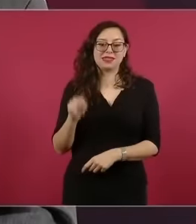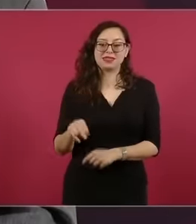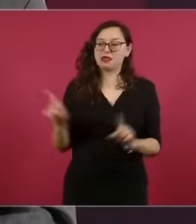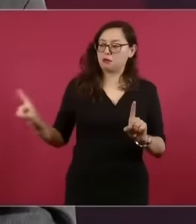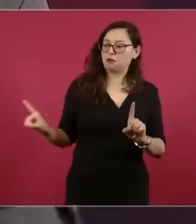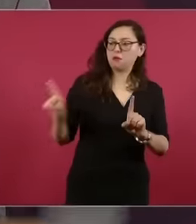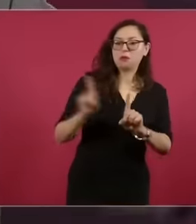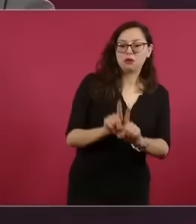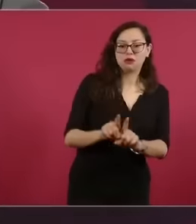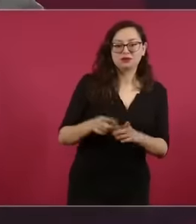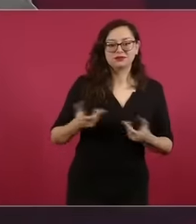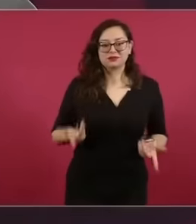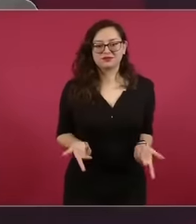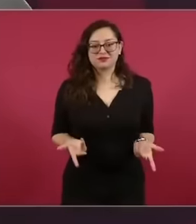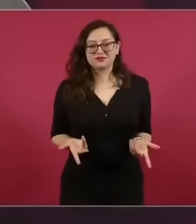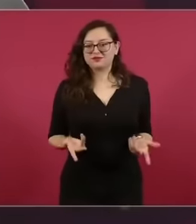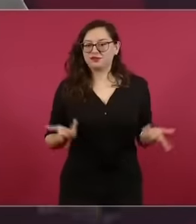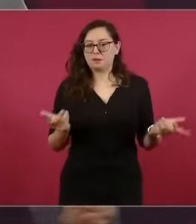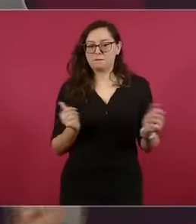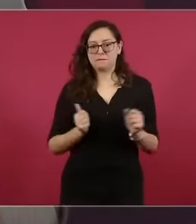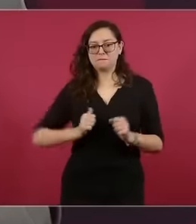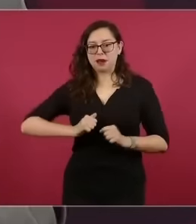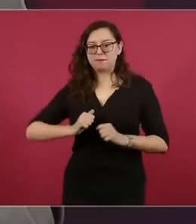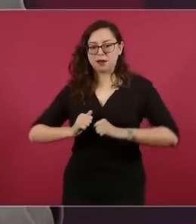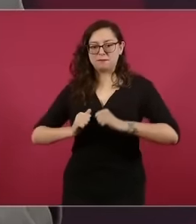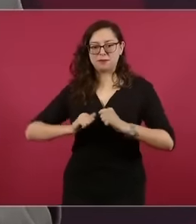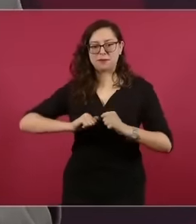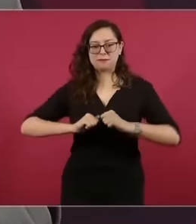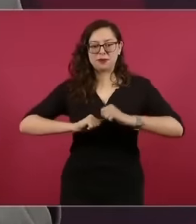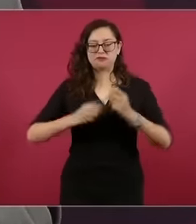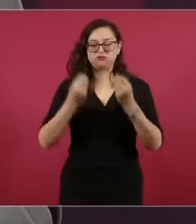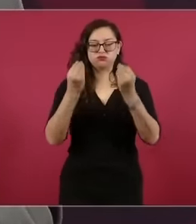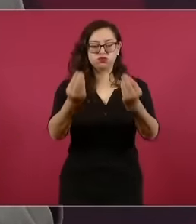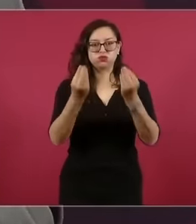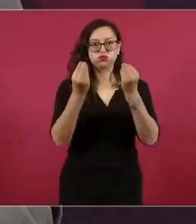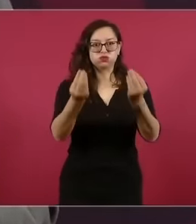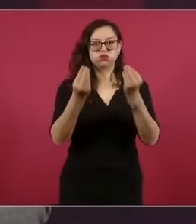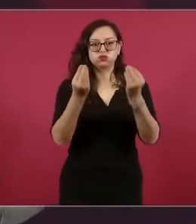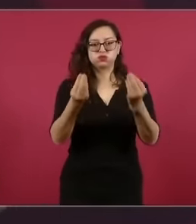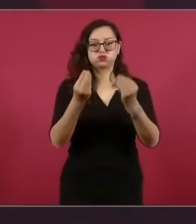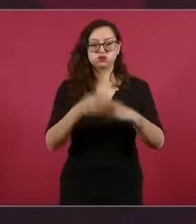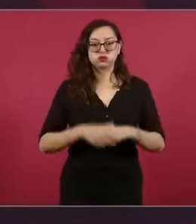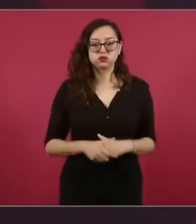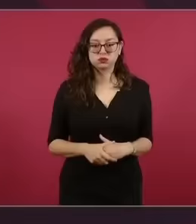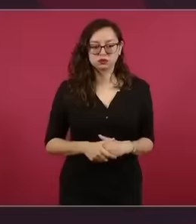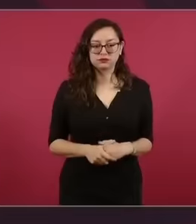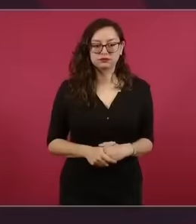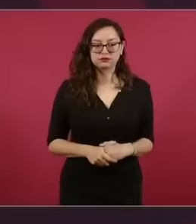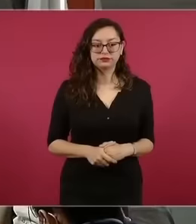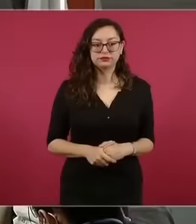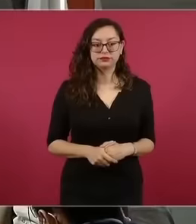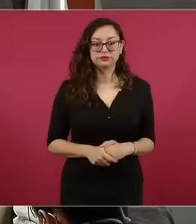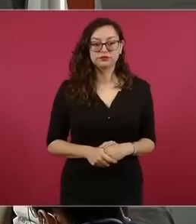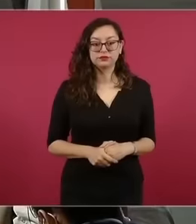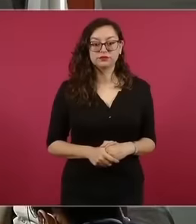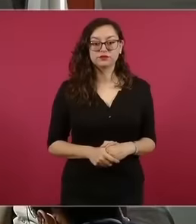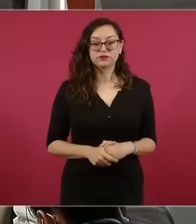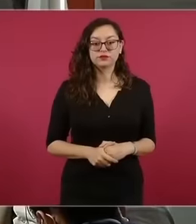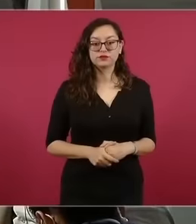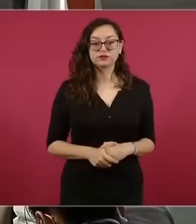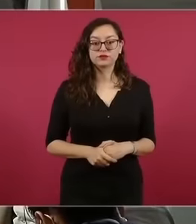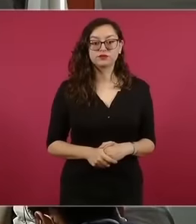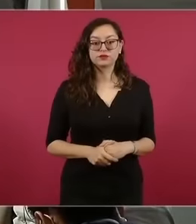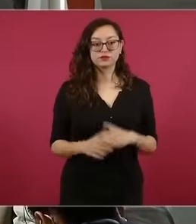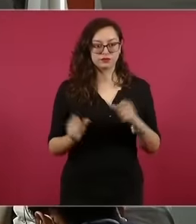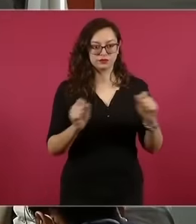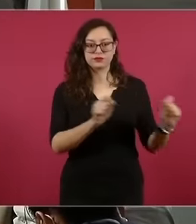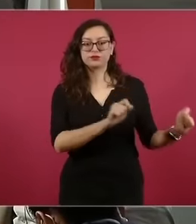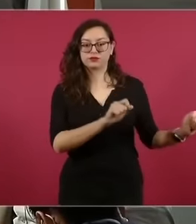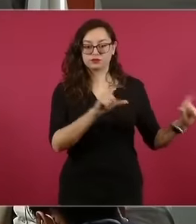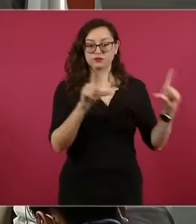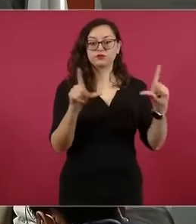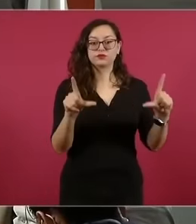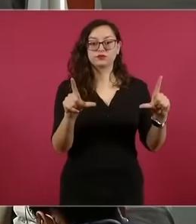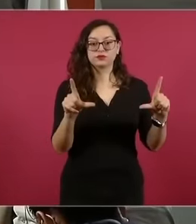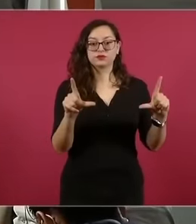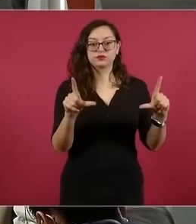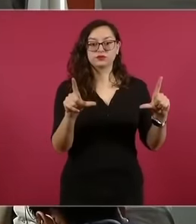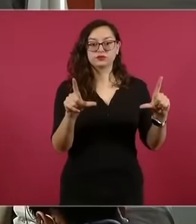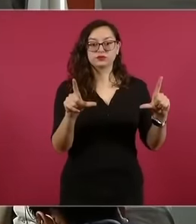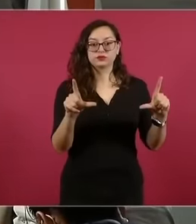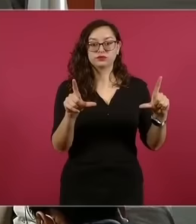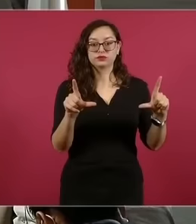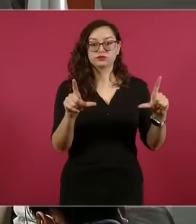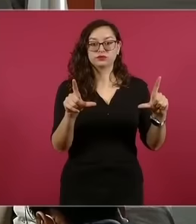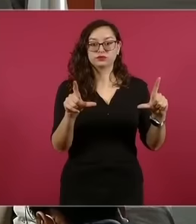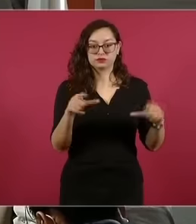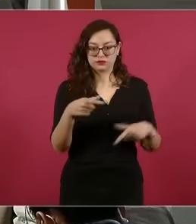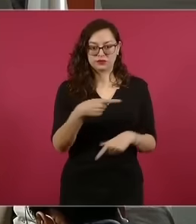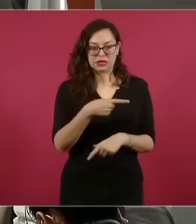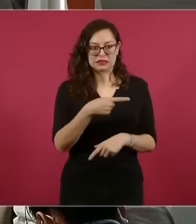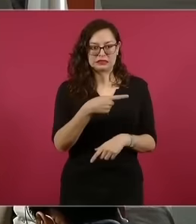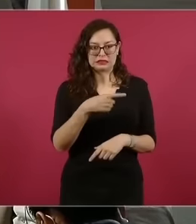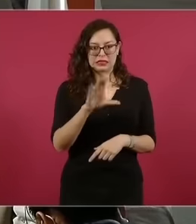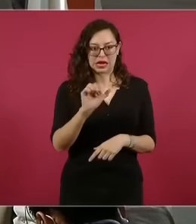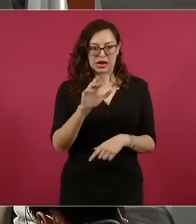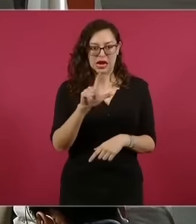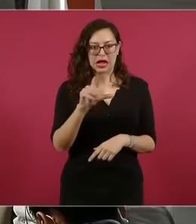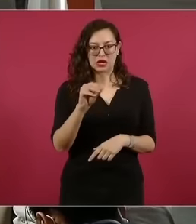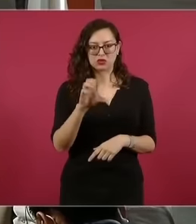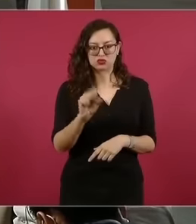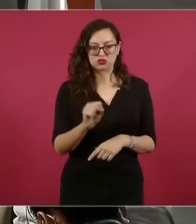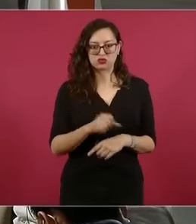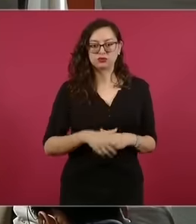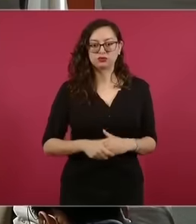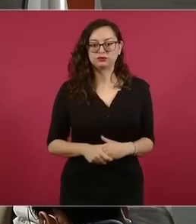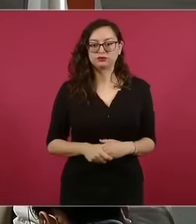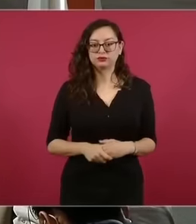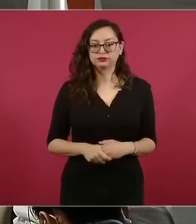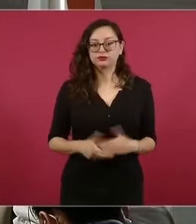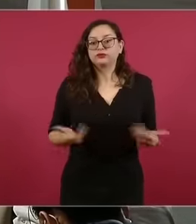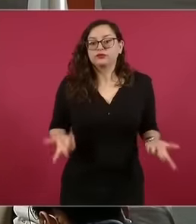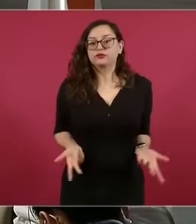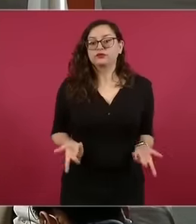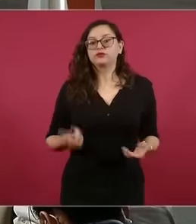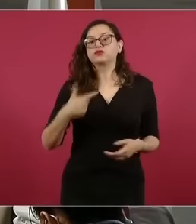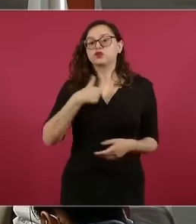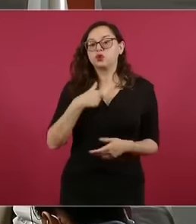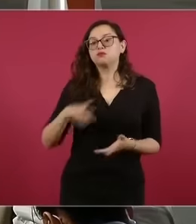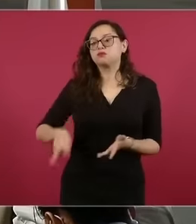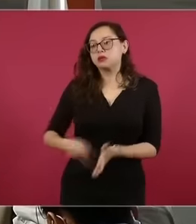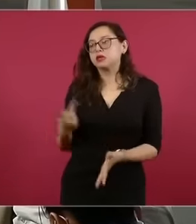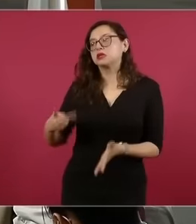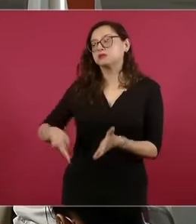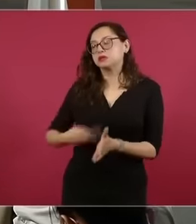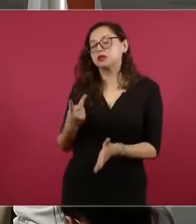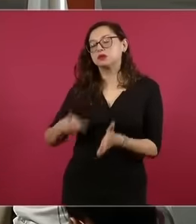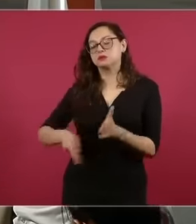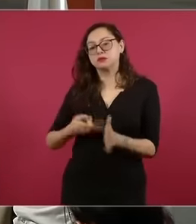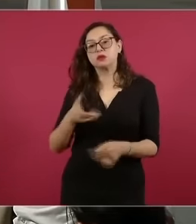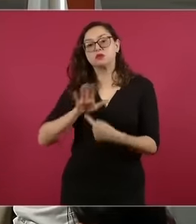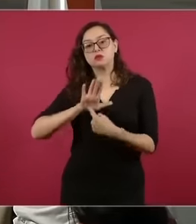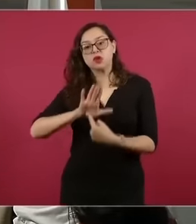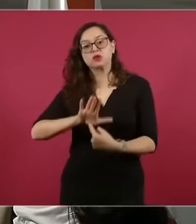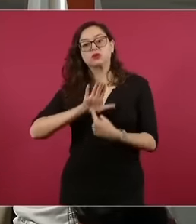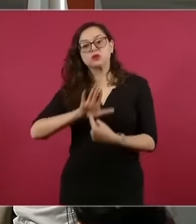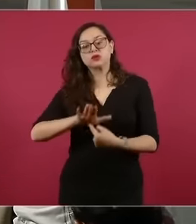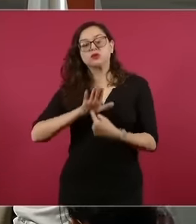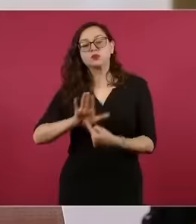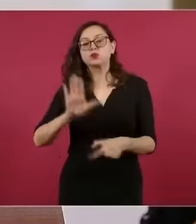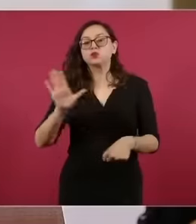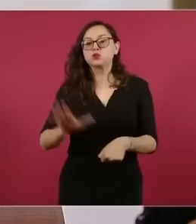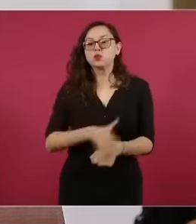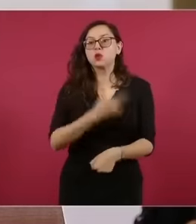so they had a lot of influence because you don't put this thing about Don Carlos, it's that this is repeated as